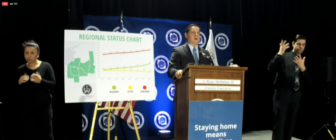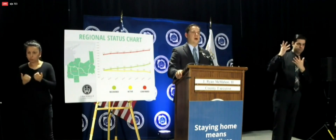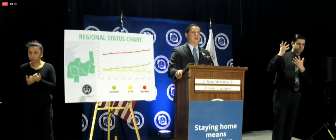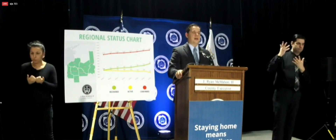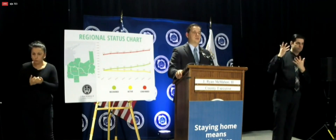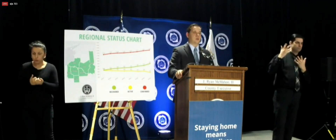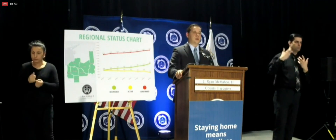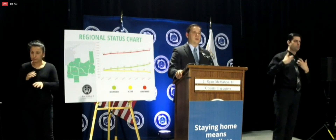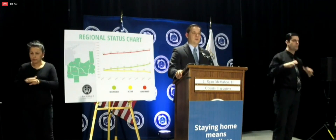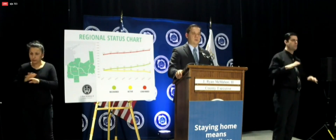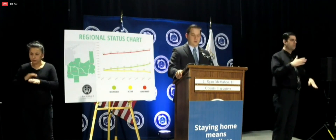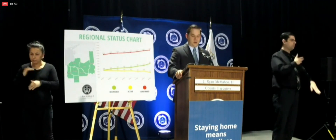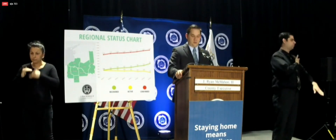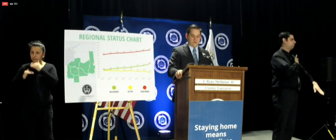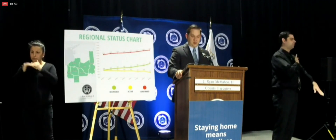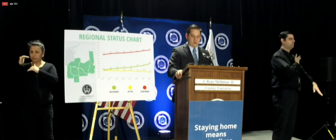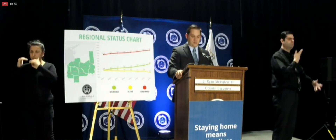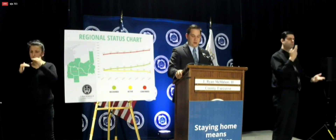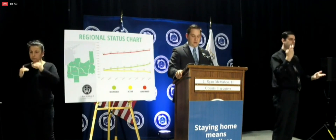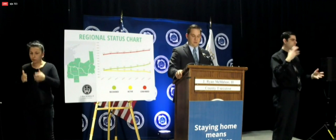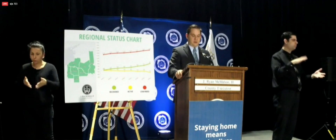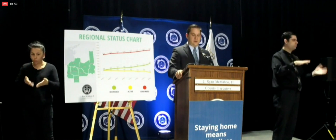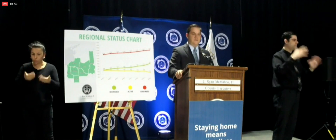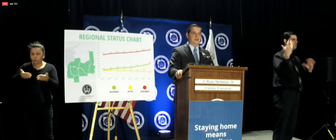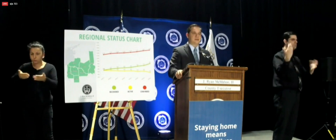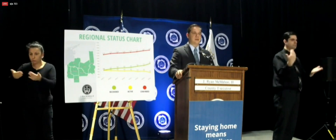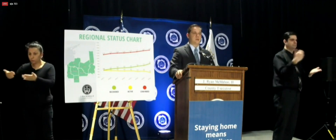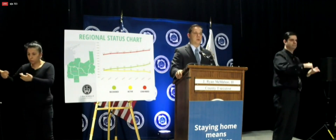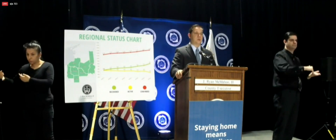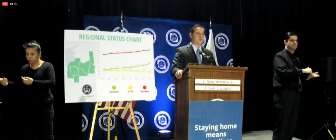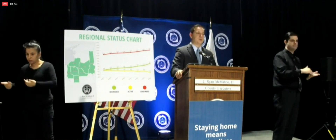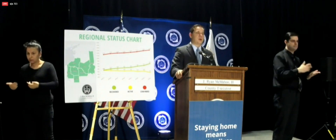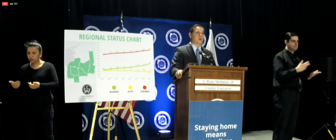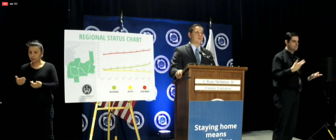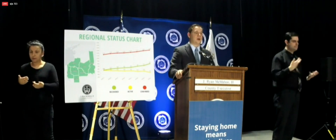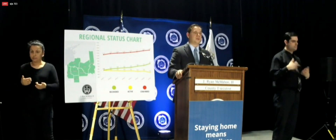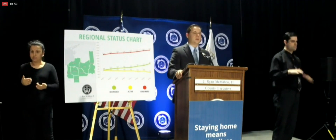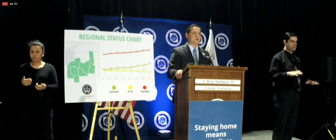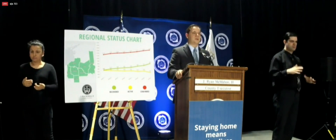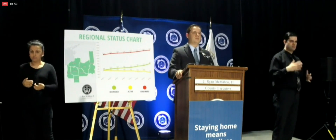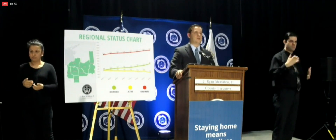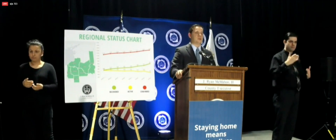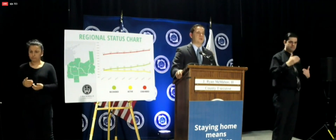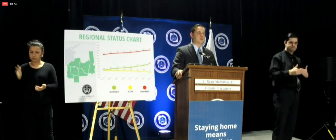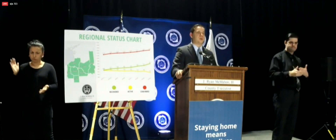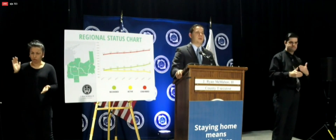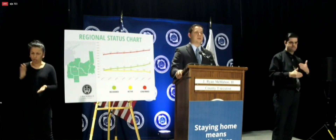DEPARTMENTS, SO THAT WE DON'T GIVE UP THE GROUND THAT WE'VE MADE. THAT'S CRITICAL. WE HAVE TALKED ABOUT A PHASED IN